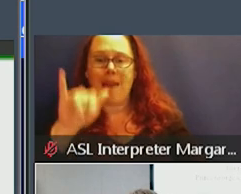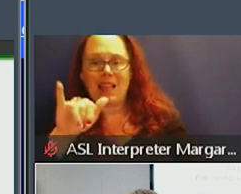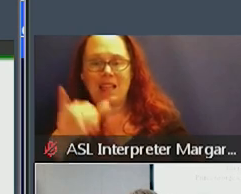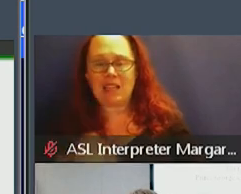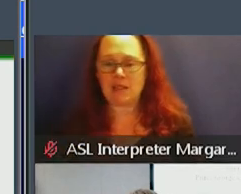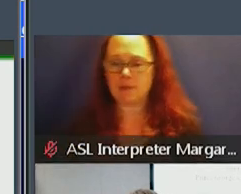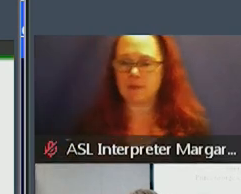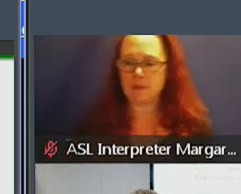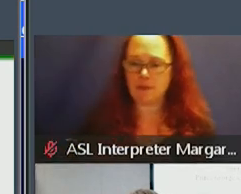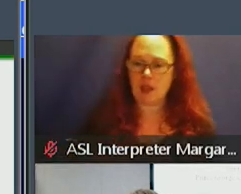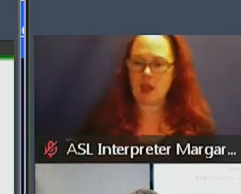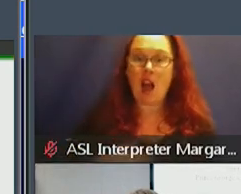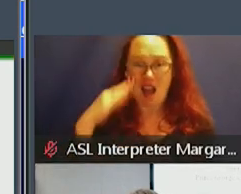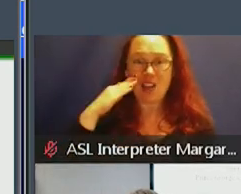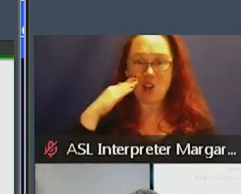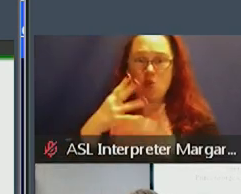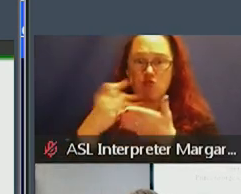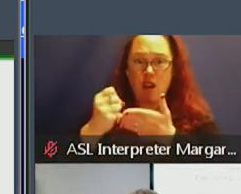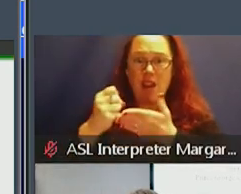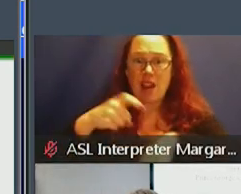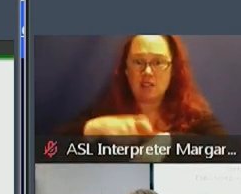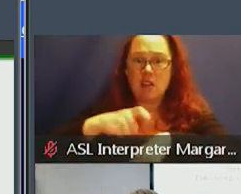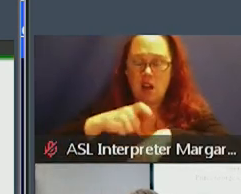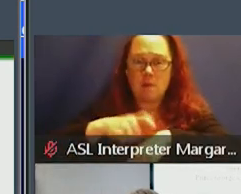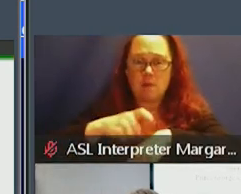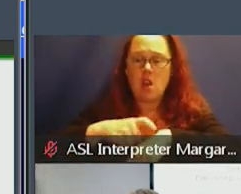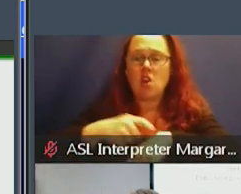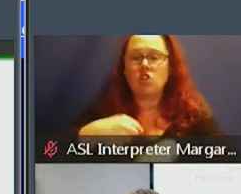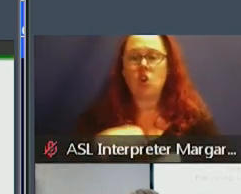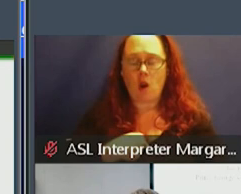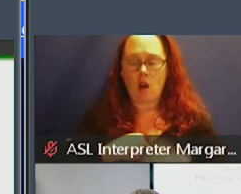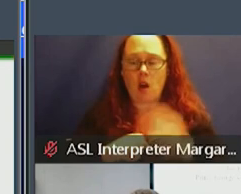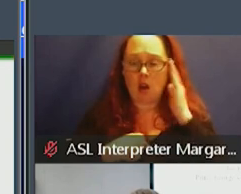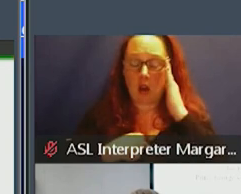Well, since I know we're short on time, I want to associate myself with permission to Washington's